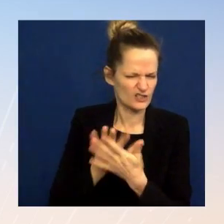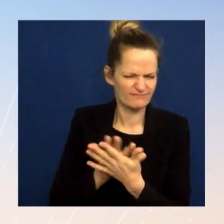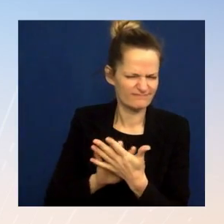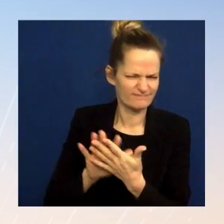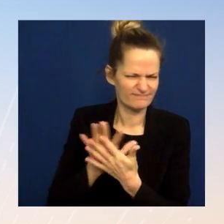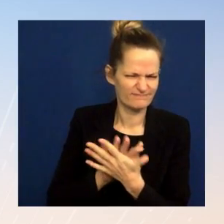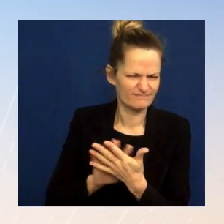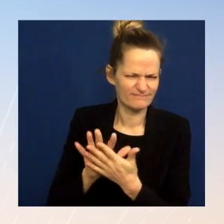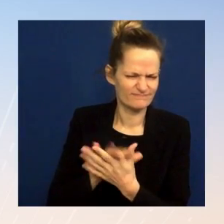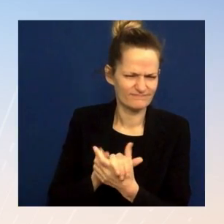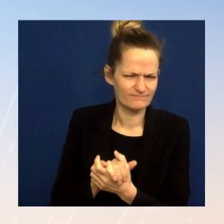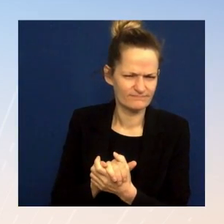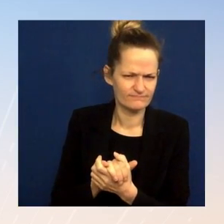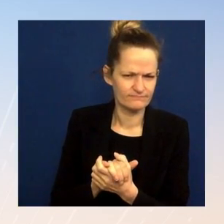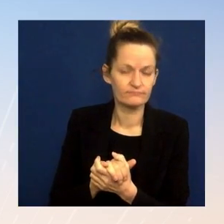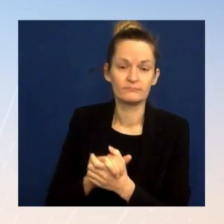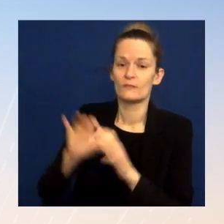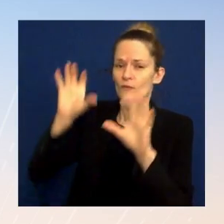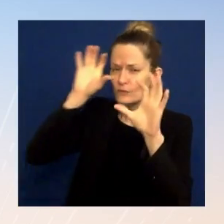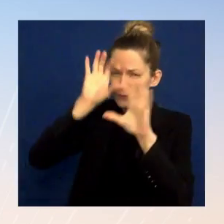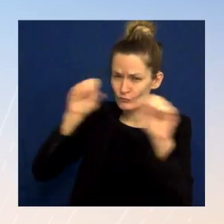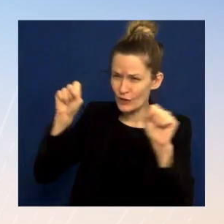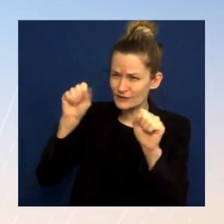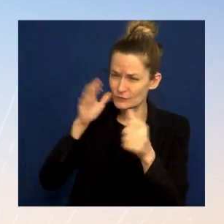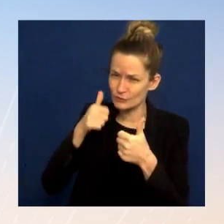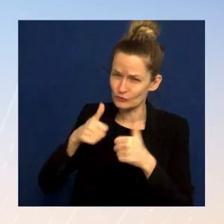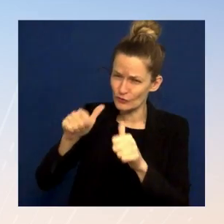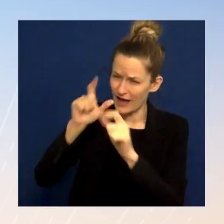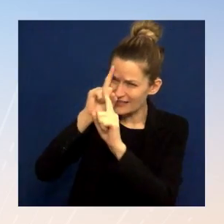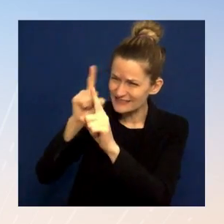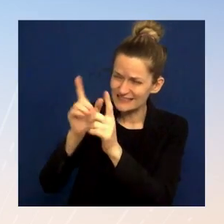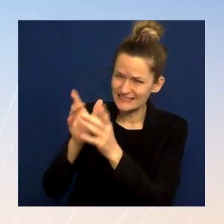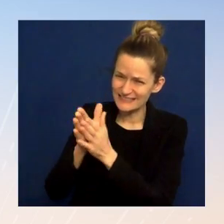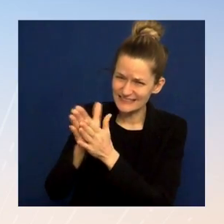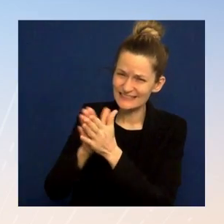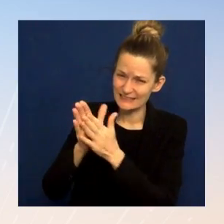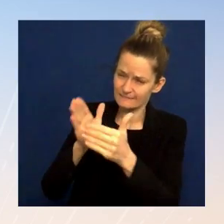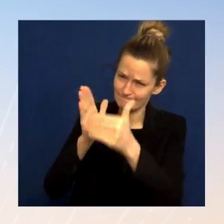as they relate to climate change. How important is it, in your view, that he lands in Europe with this deal